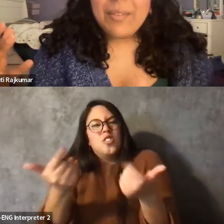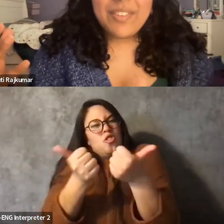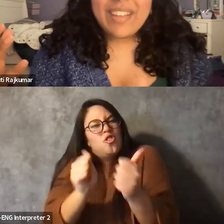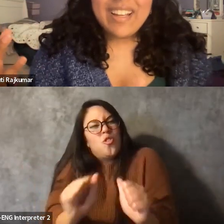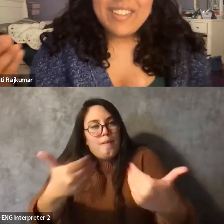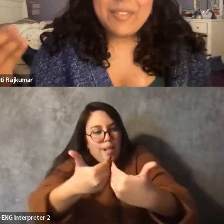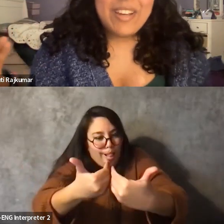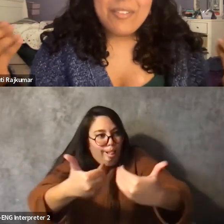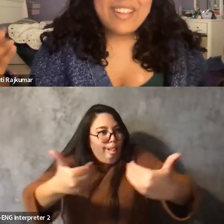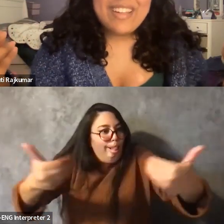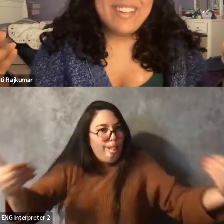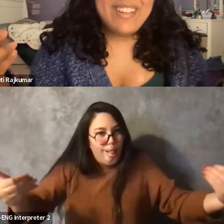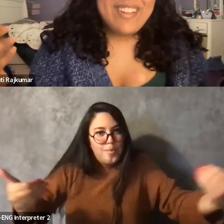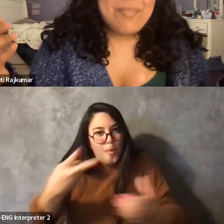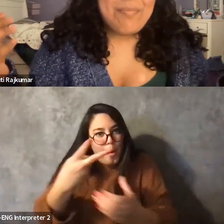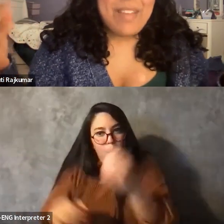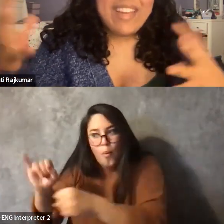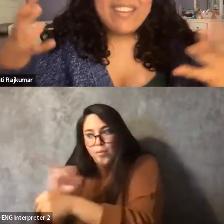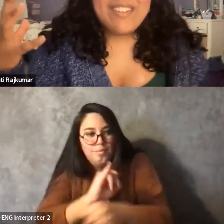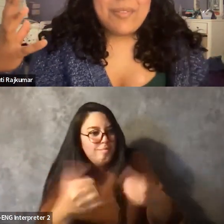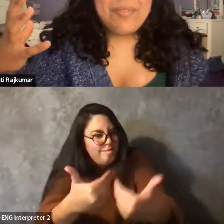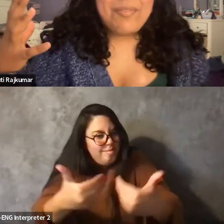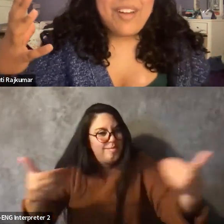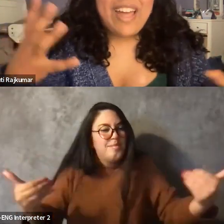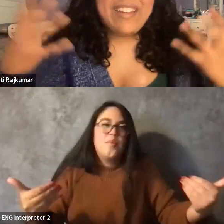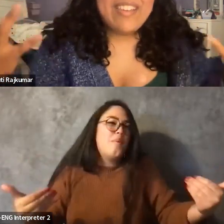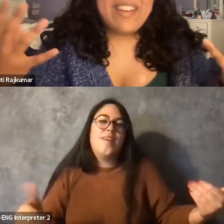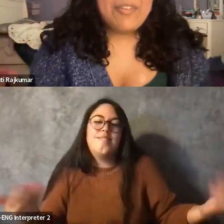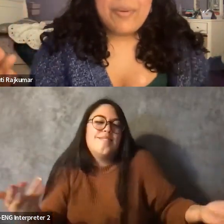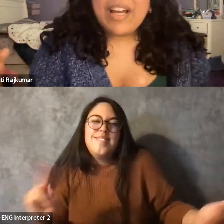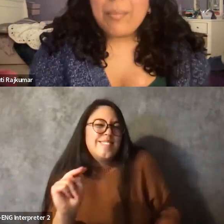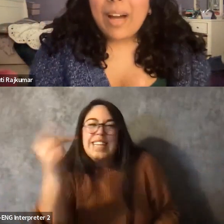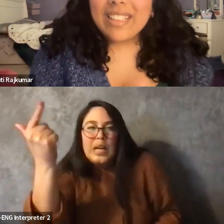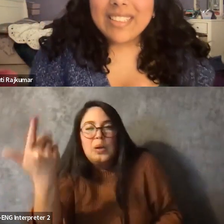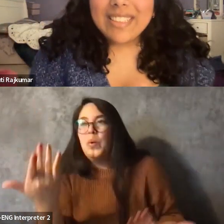and you can't really make anything that you're doing unbiased.